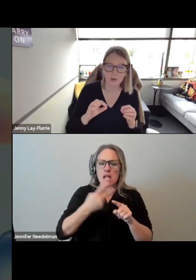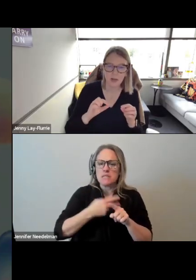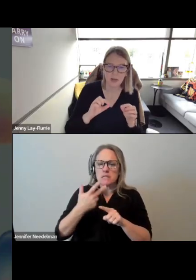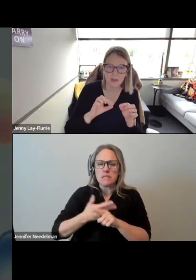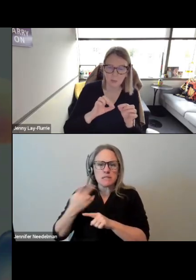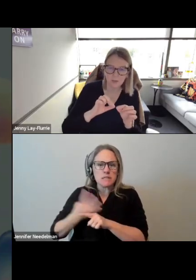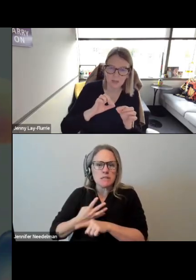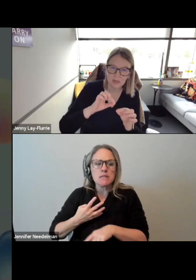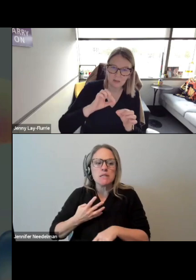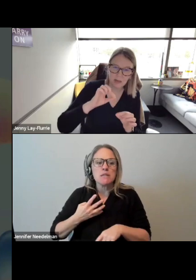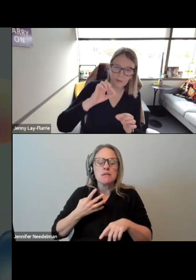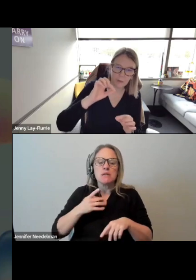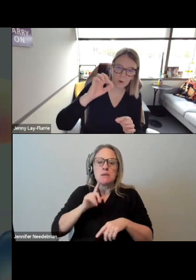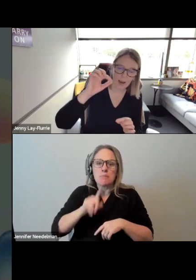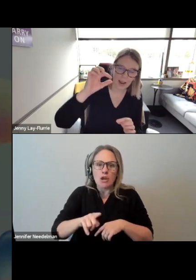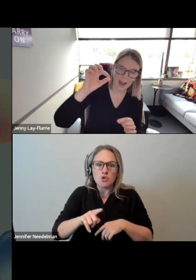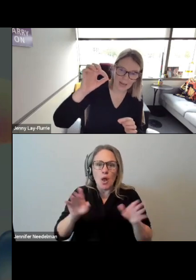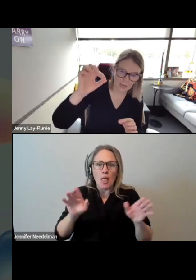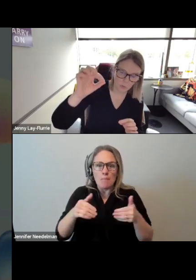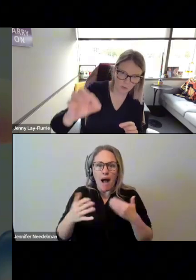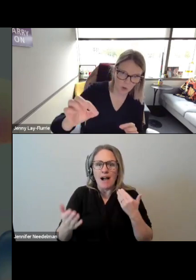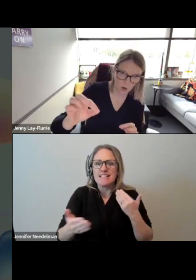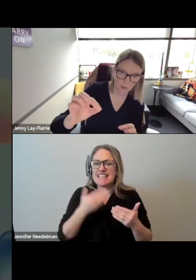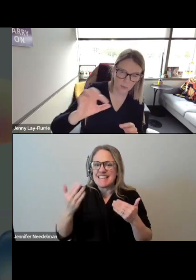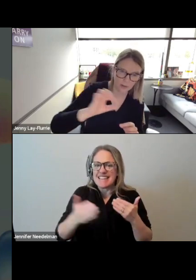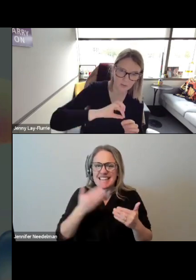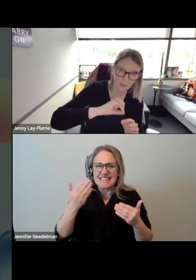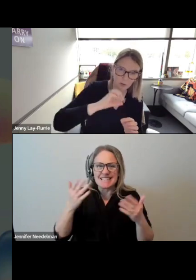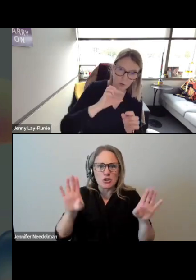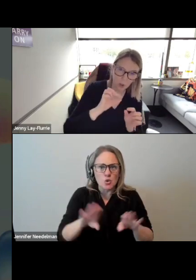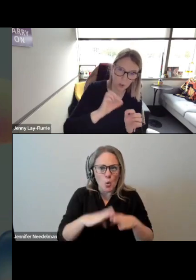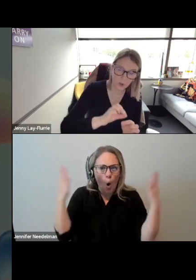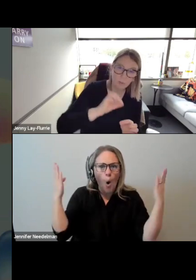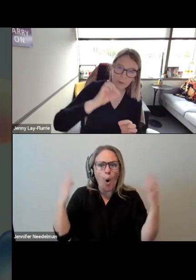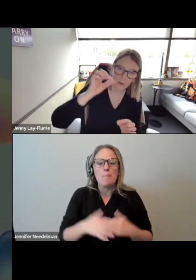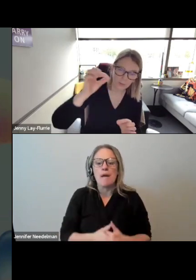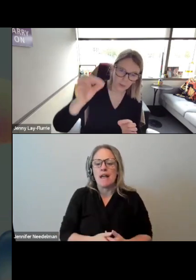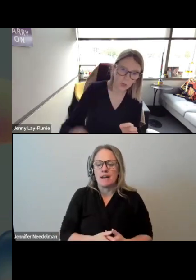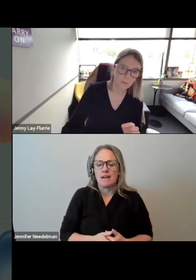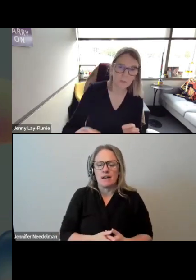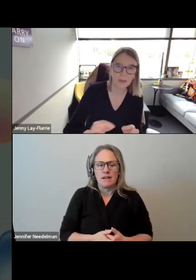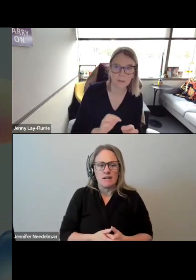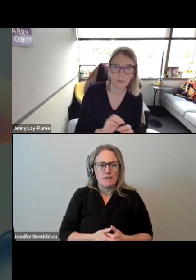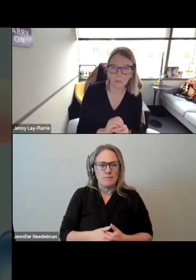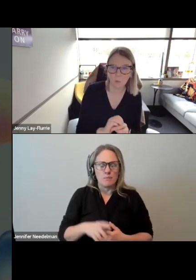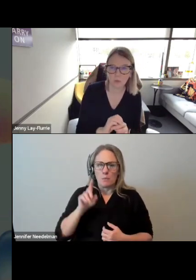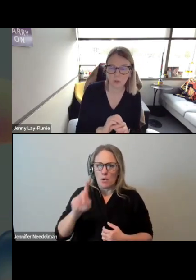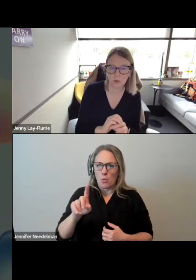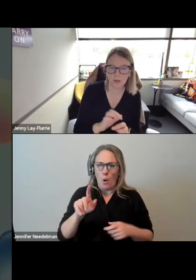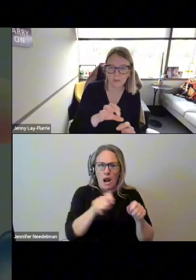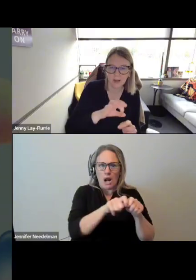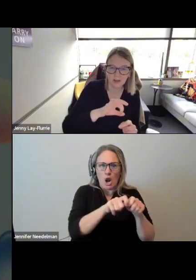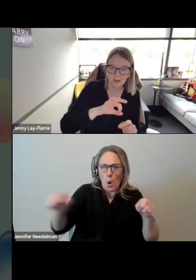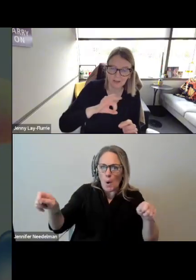that it was easy for anyone to open with a single loop and the loops became important to us.